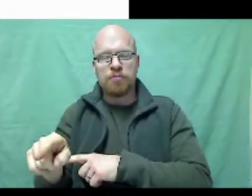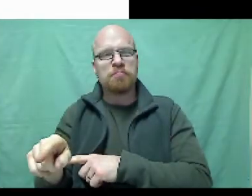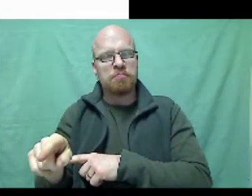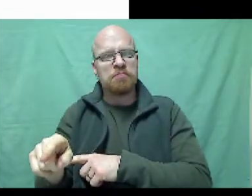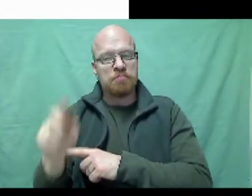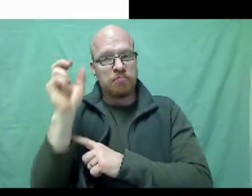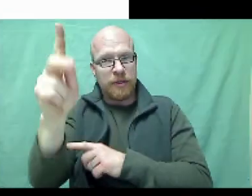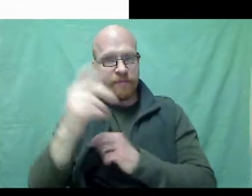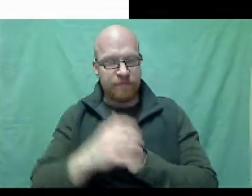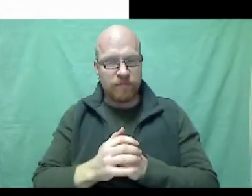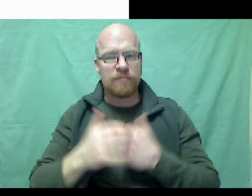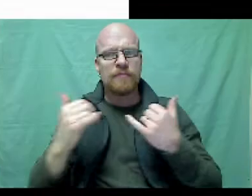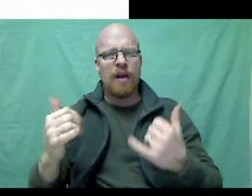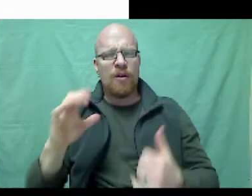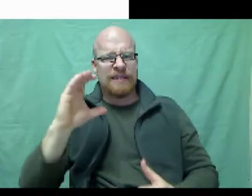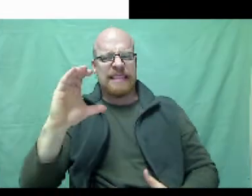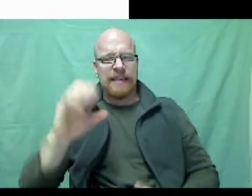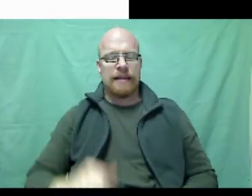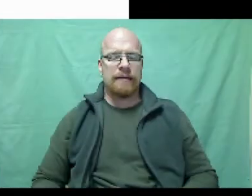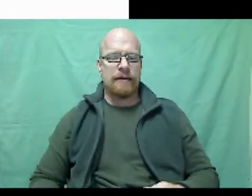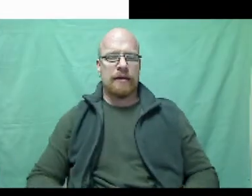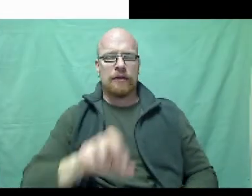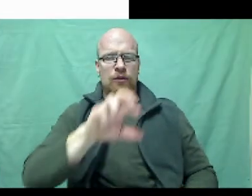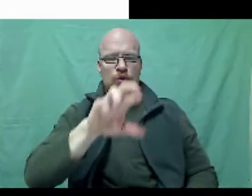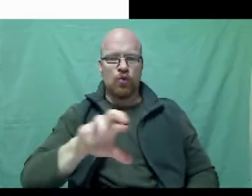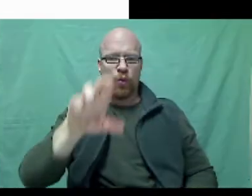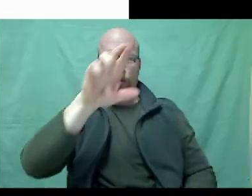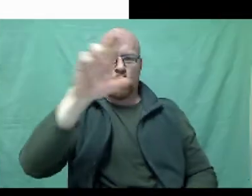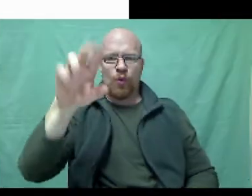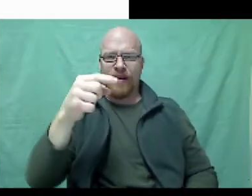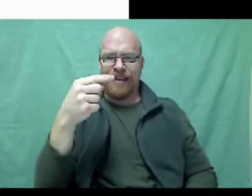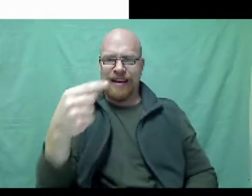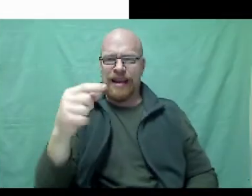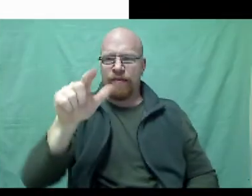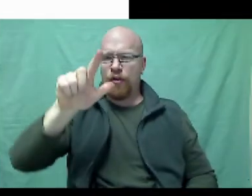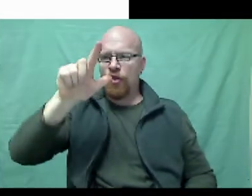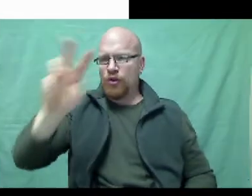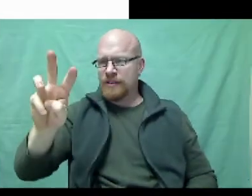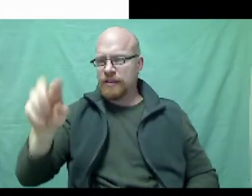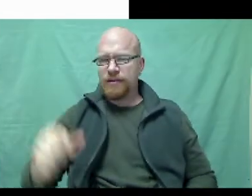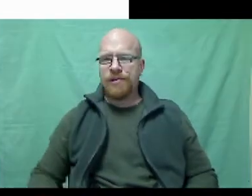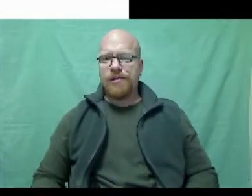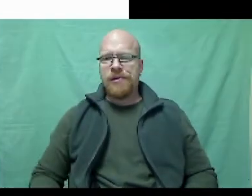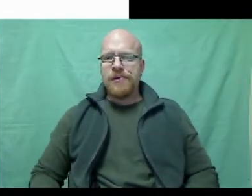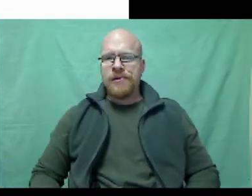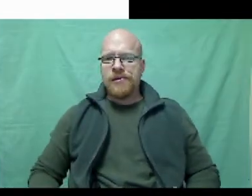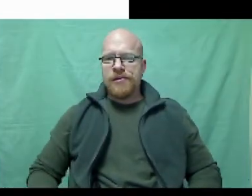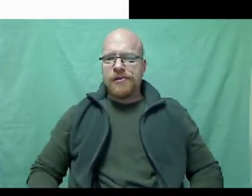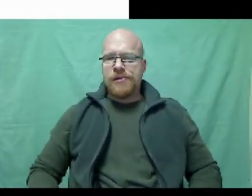Now look at C. Square root of negative 36. Negative. Square root of a negative.